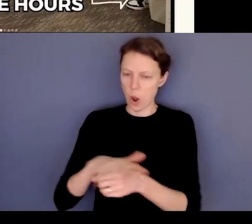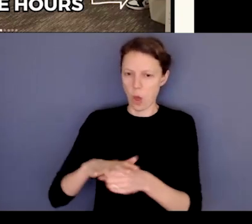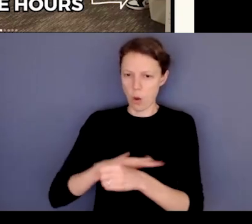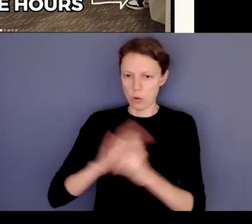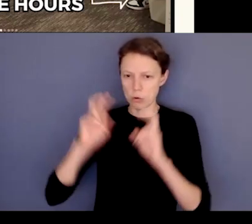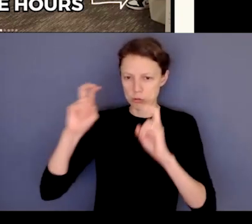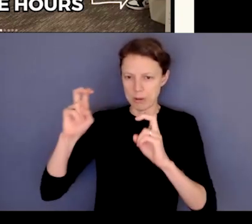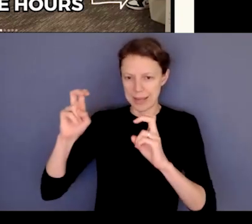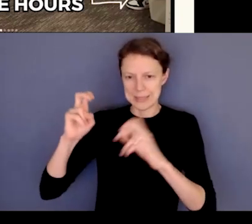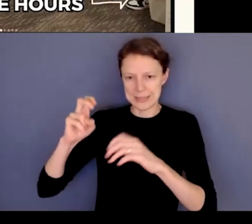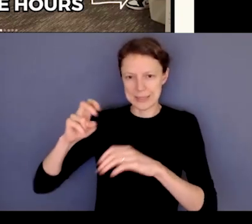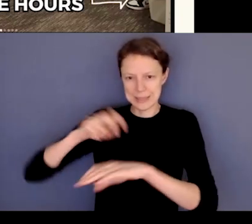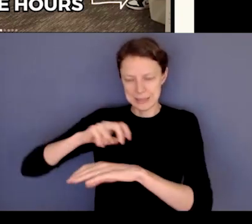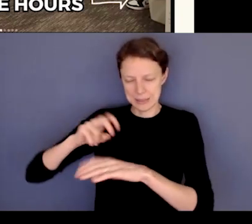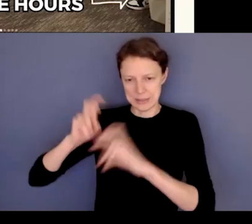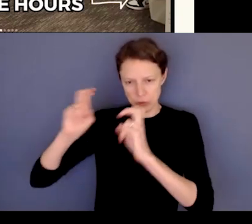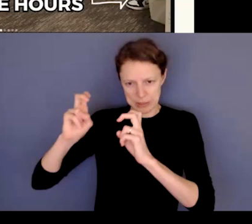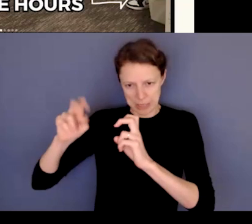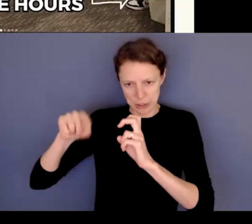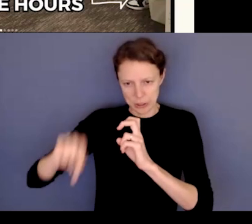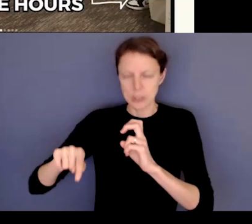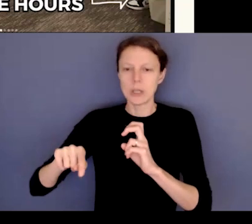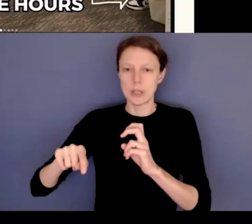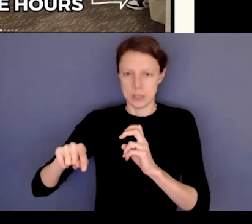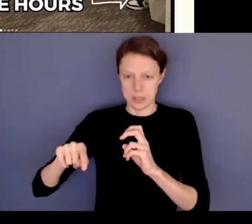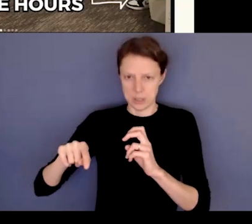there's authorities at this train station, and then re share